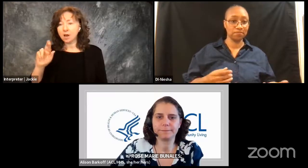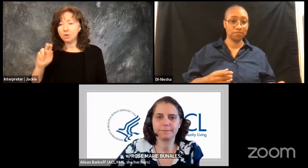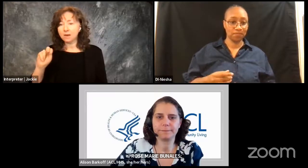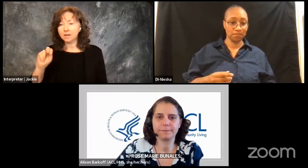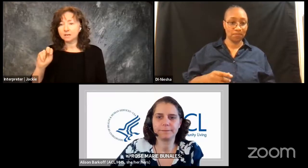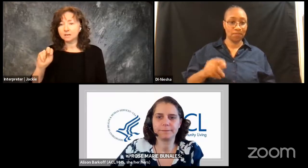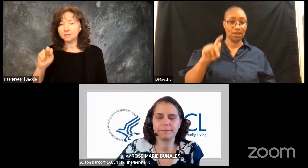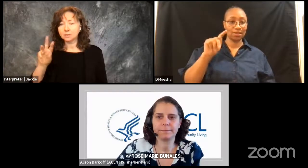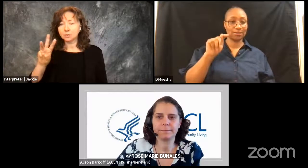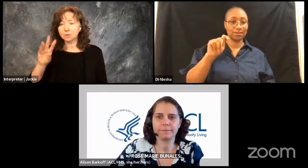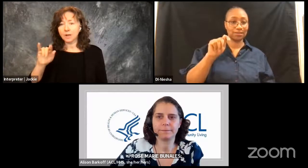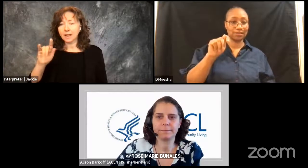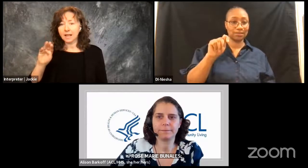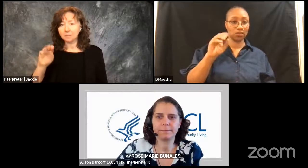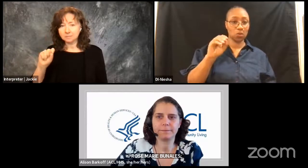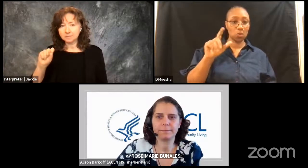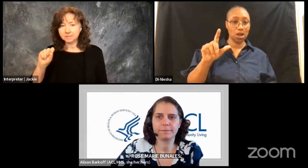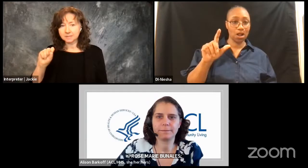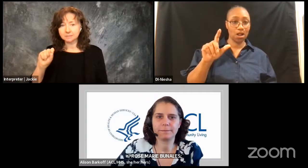Taryn Williams.